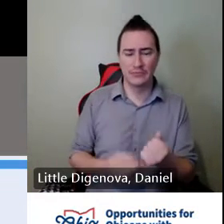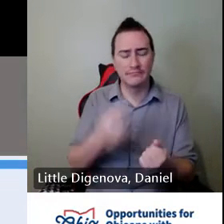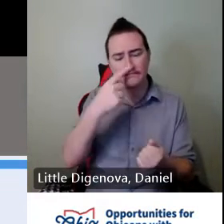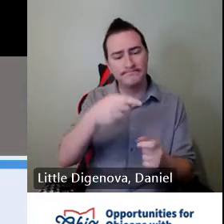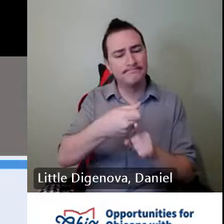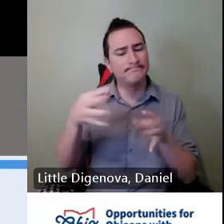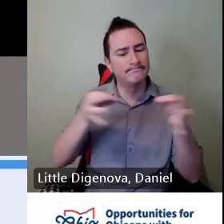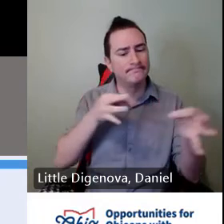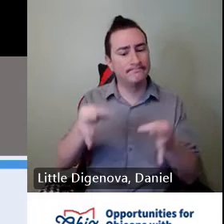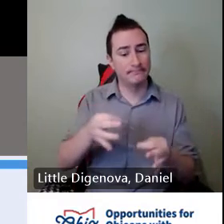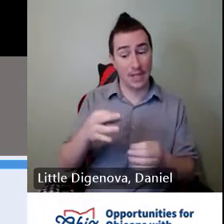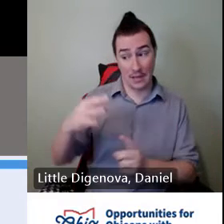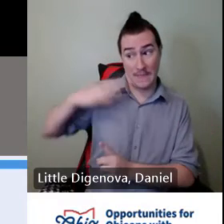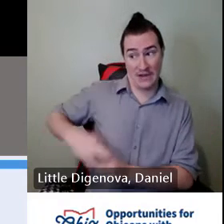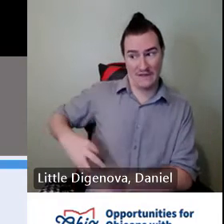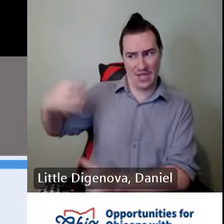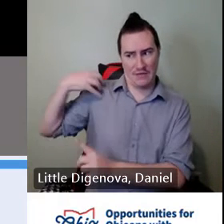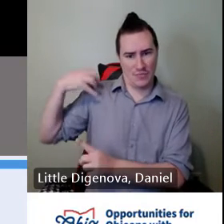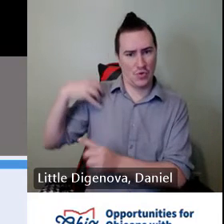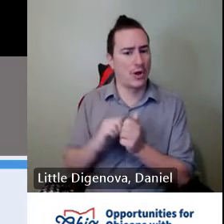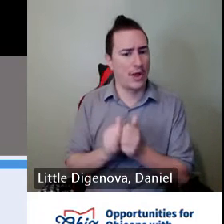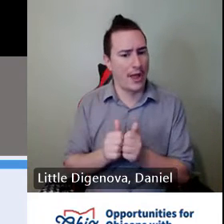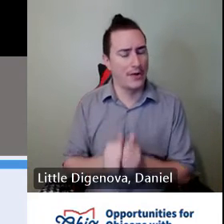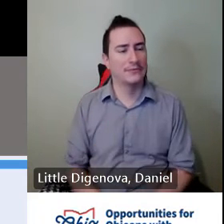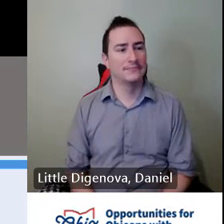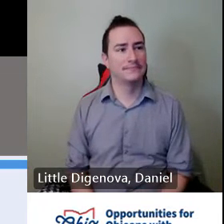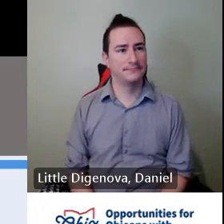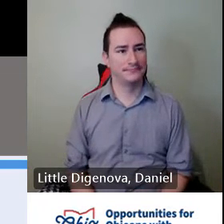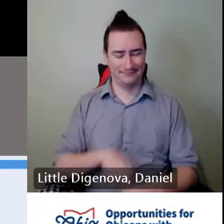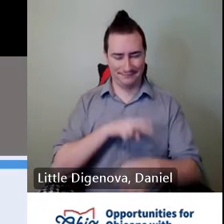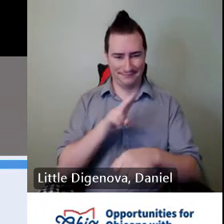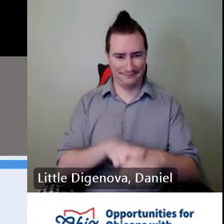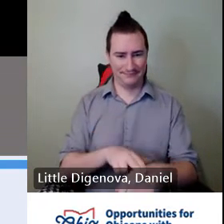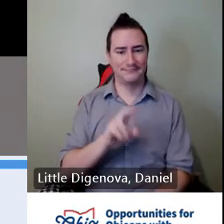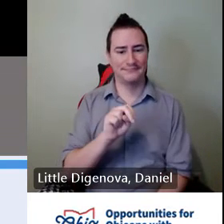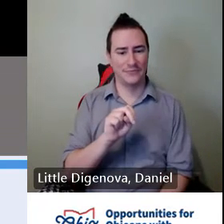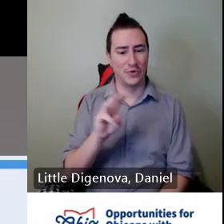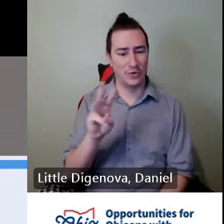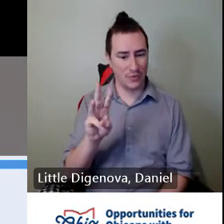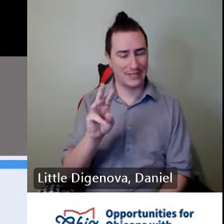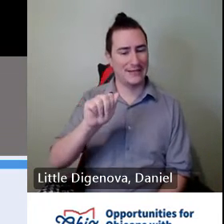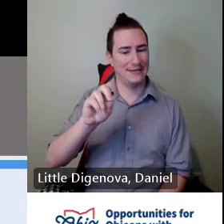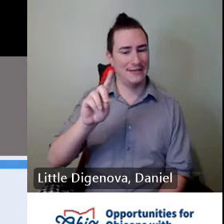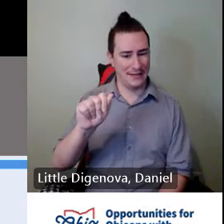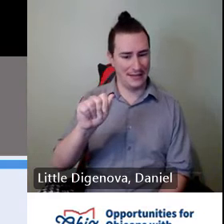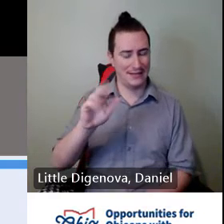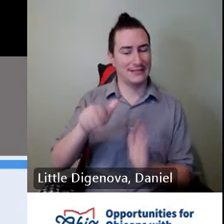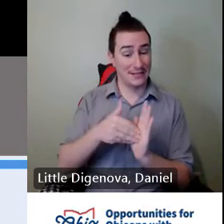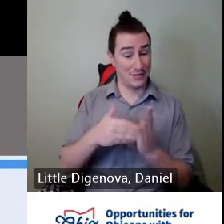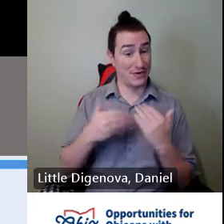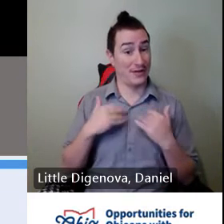Shelly: Of course, the Northwest ADA Center has a resource on their website called the Small Business at Work Toolkit, which